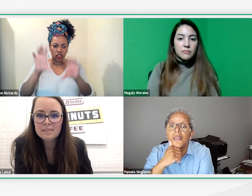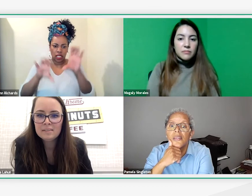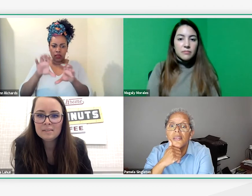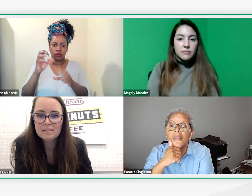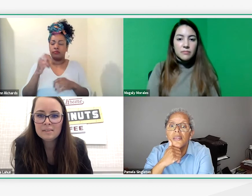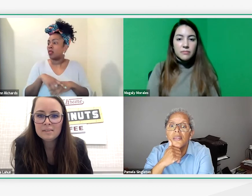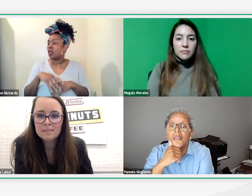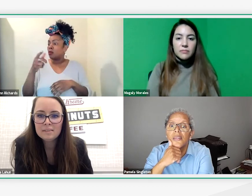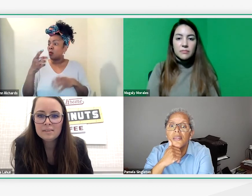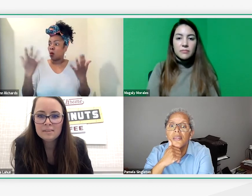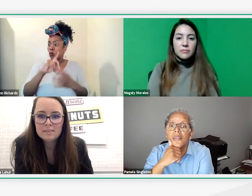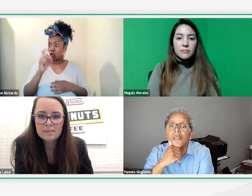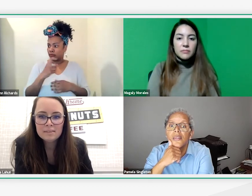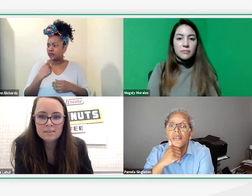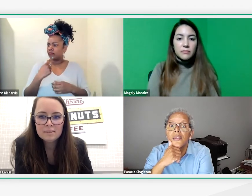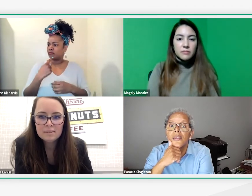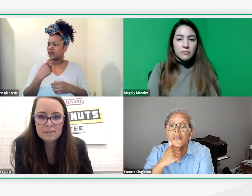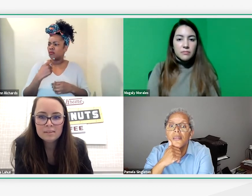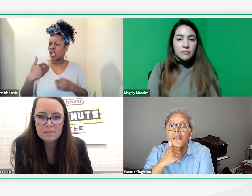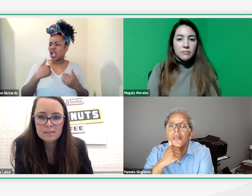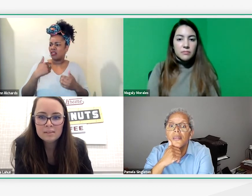So, one question that we have in the chat box